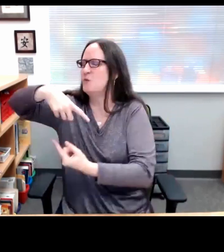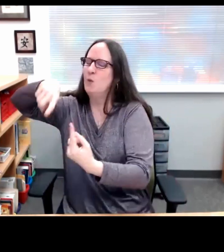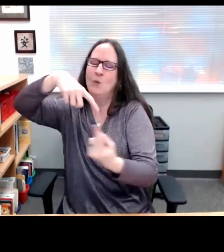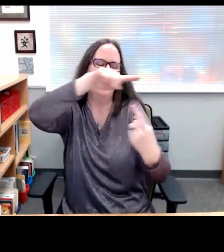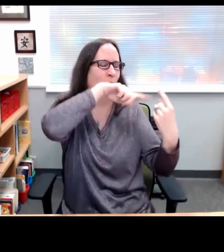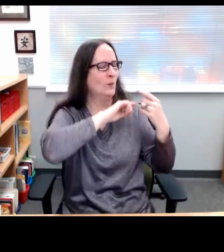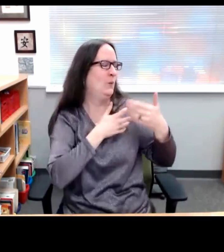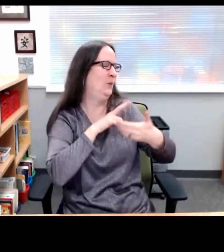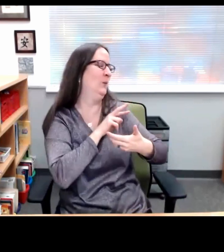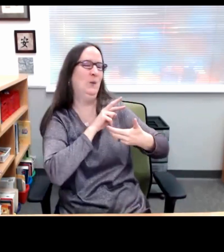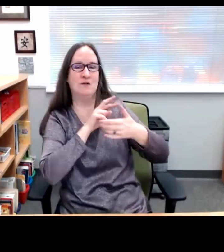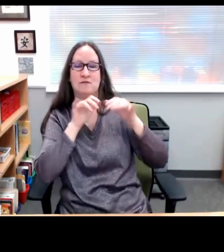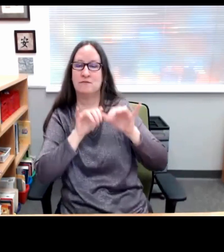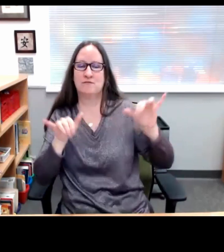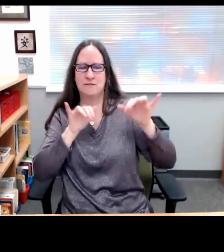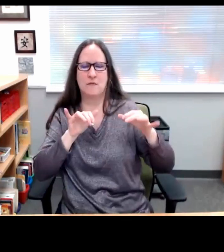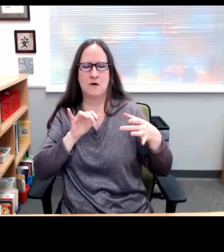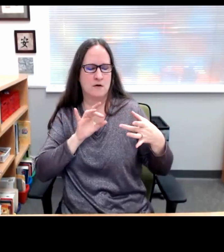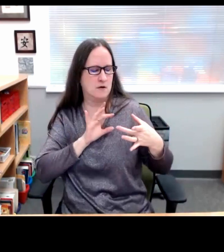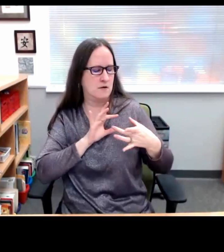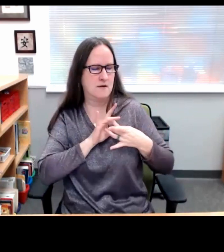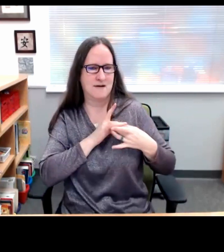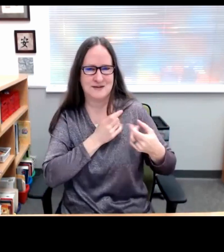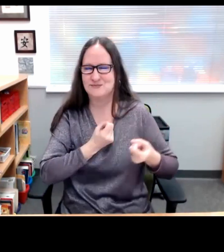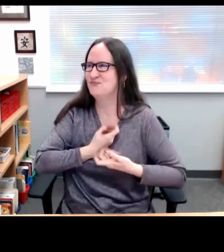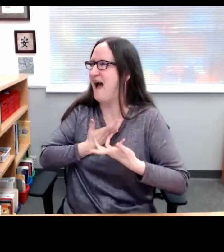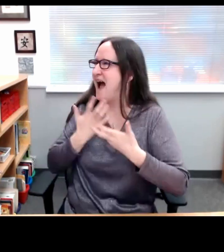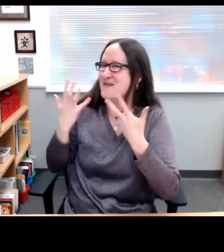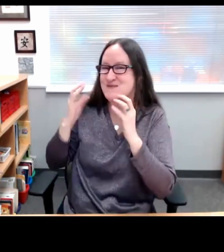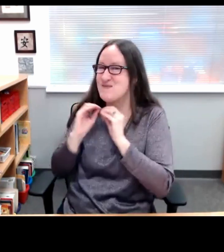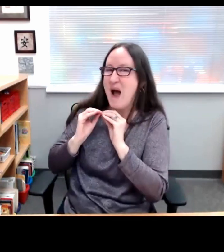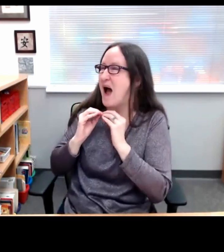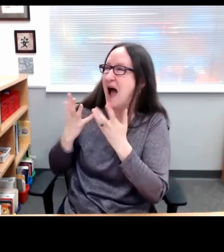that contact, every day she comes home has become routine.